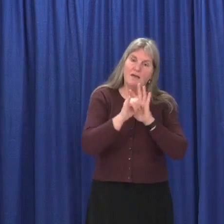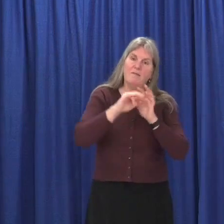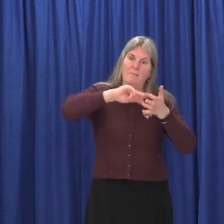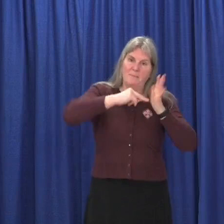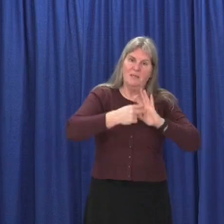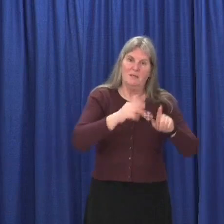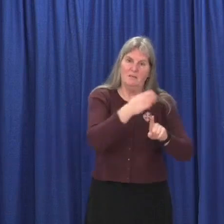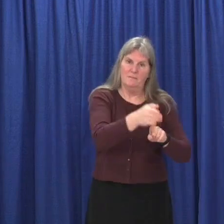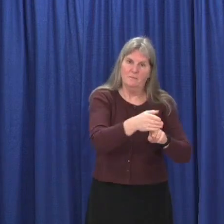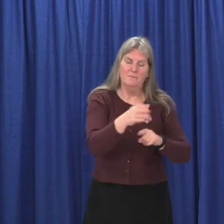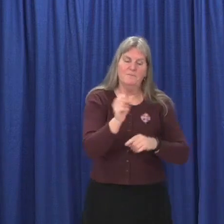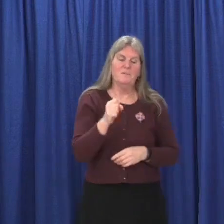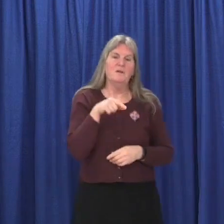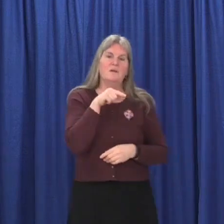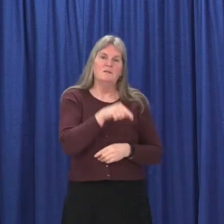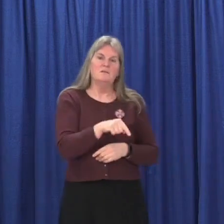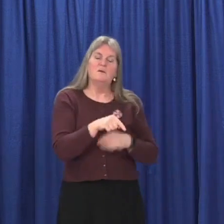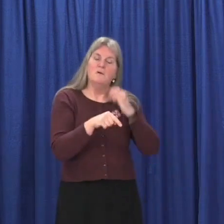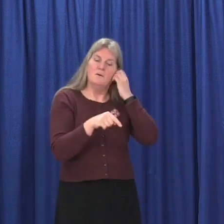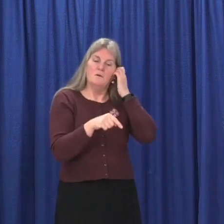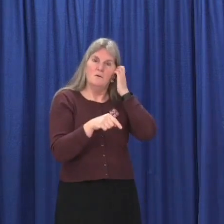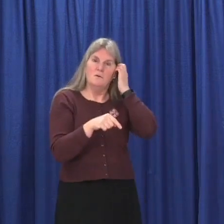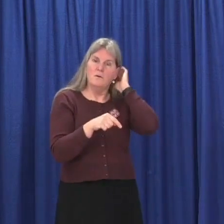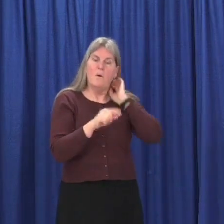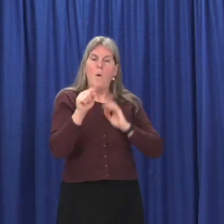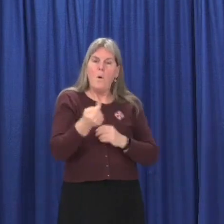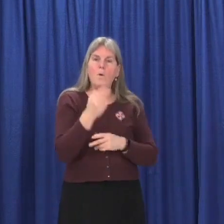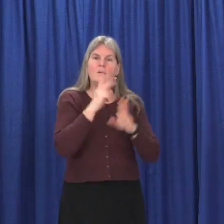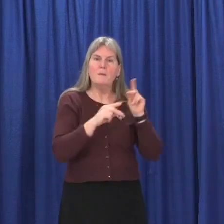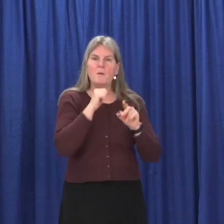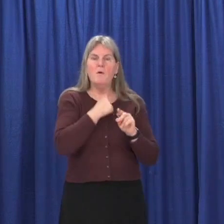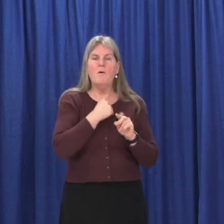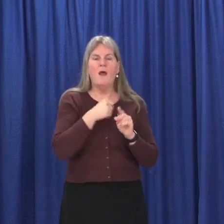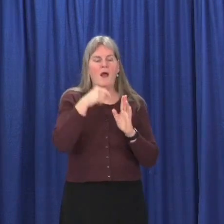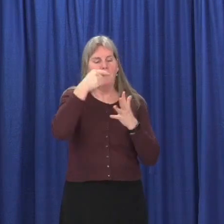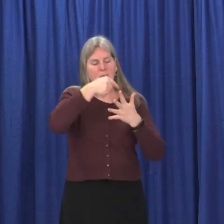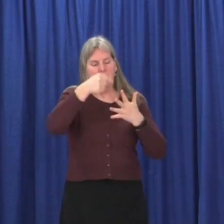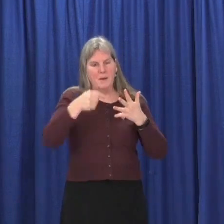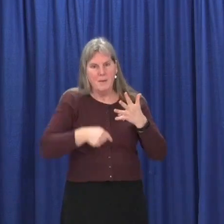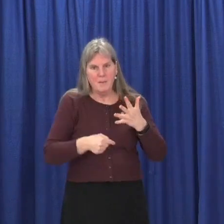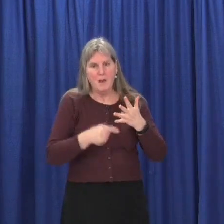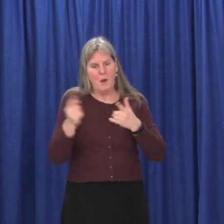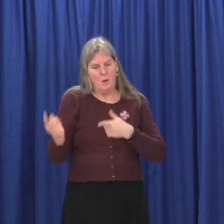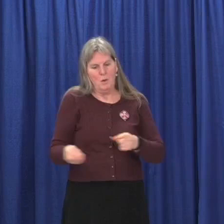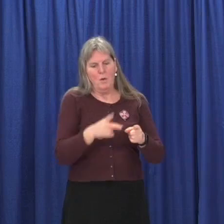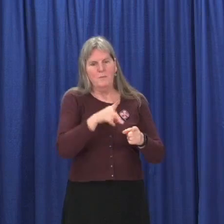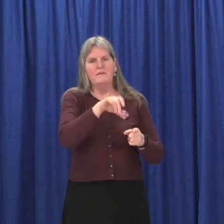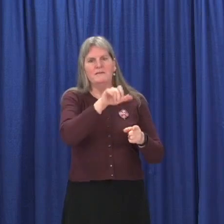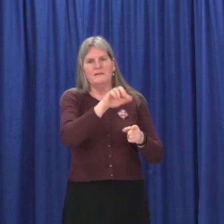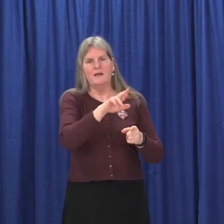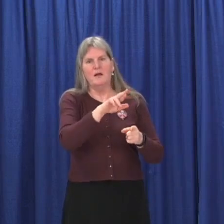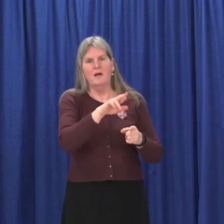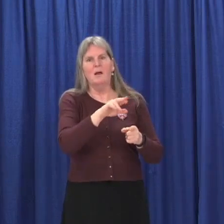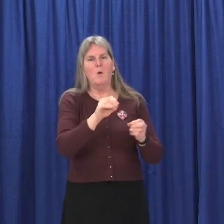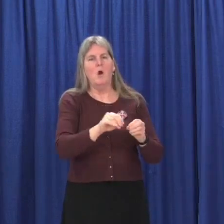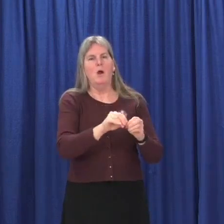activity is a factor of case counts, and of percent positivity. When there's uncertainty, we also look,